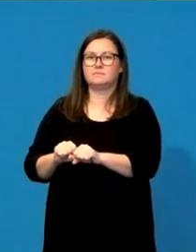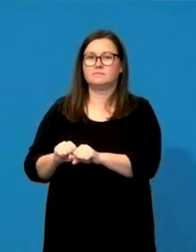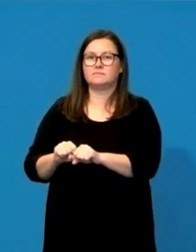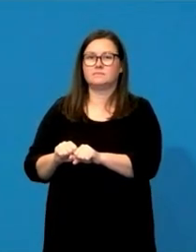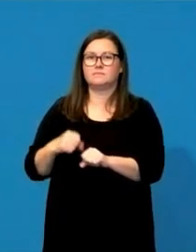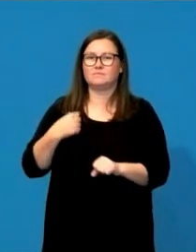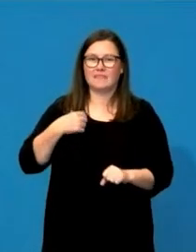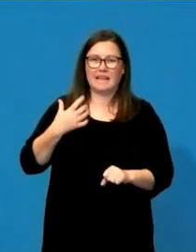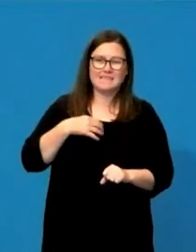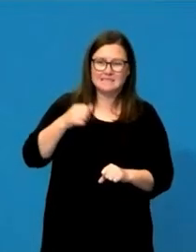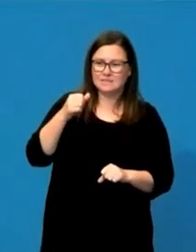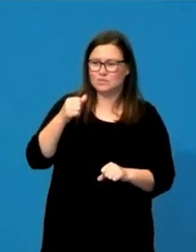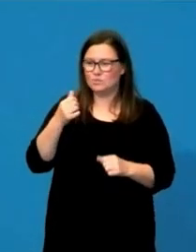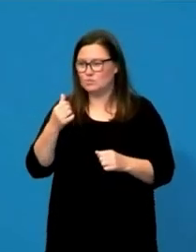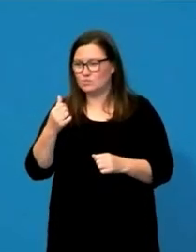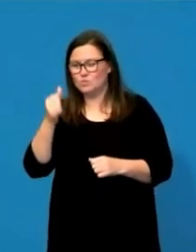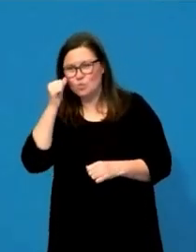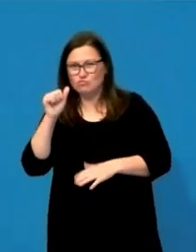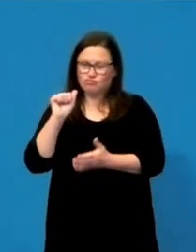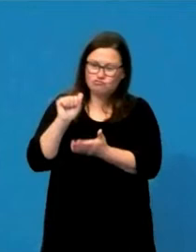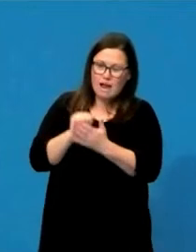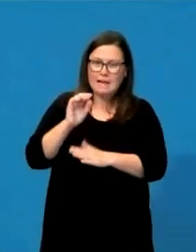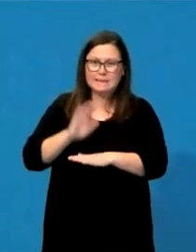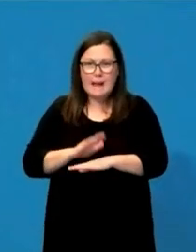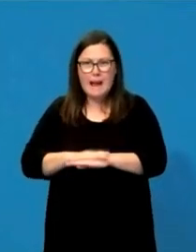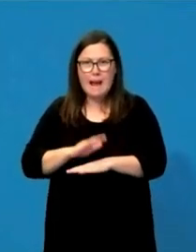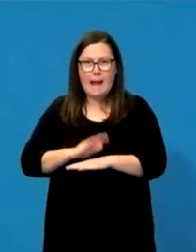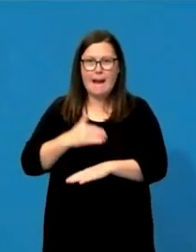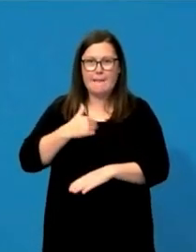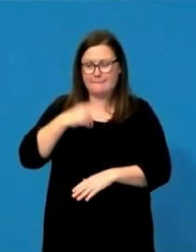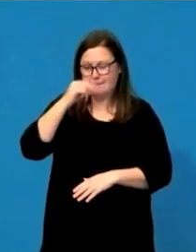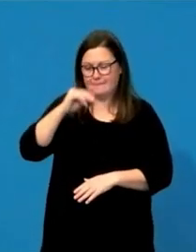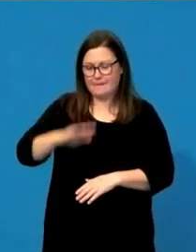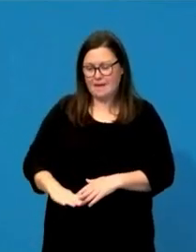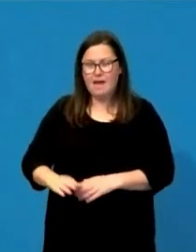moment where I can put the baby in daycare, because at the moment, it's - yeah, it's kind